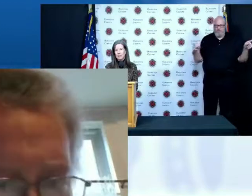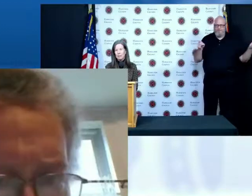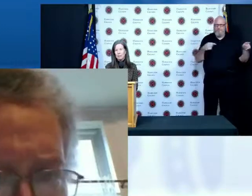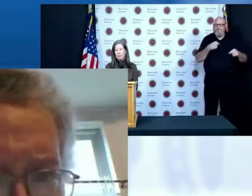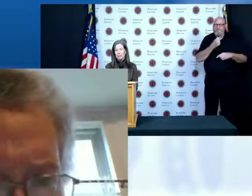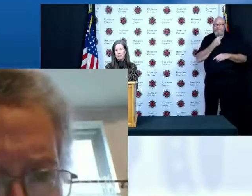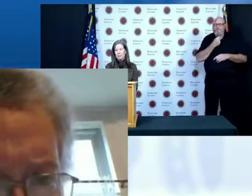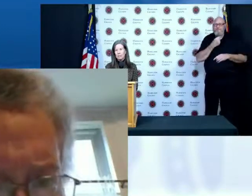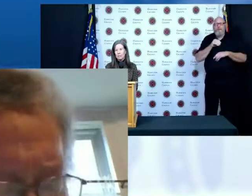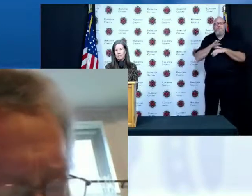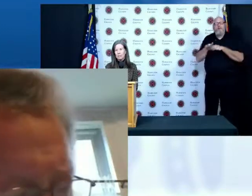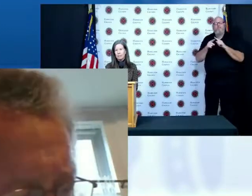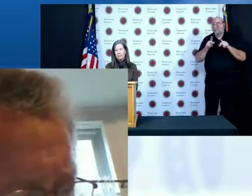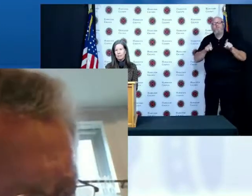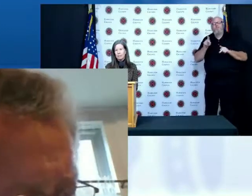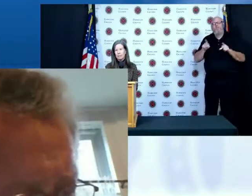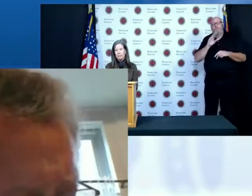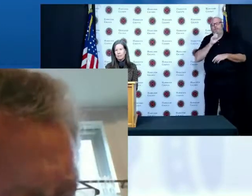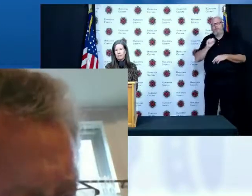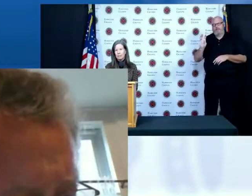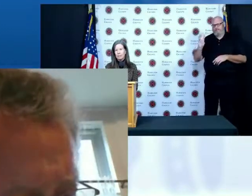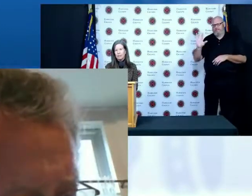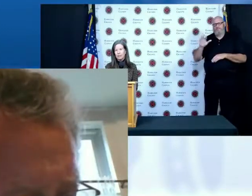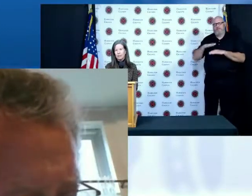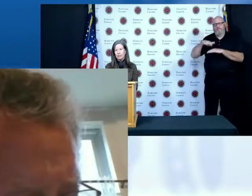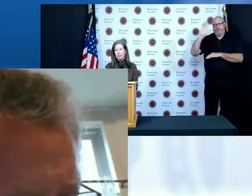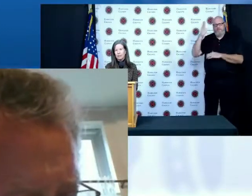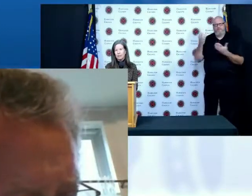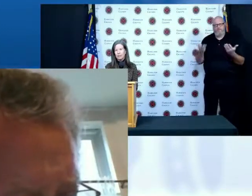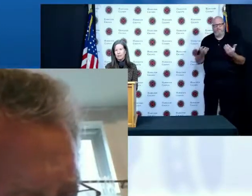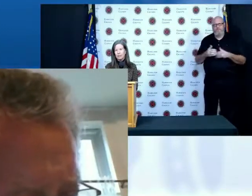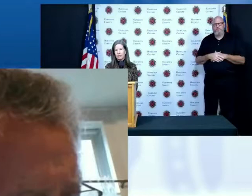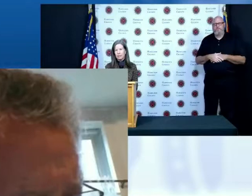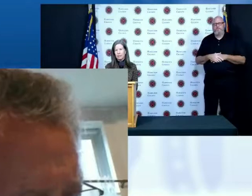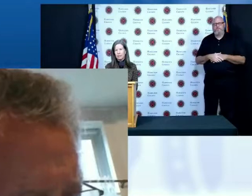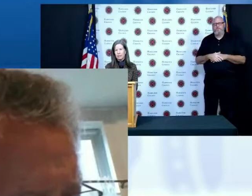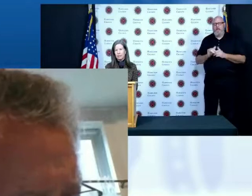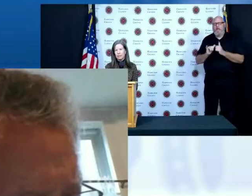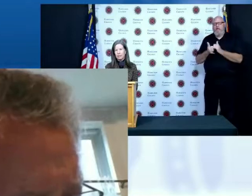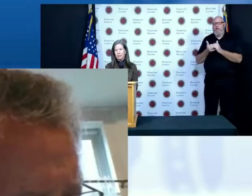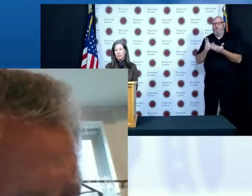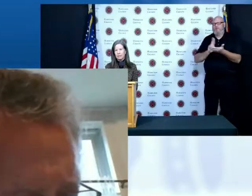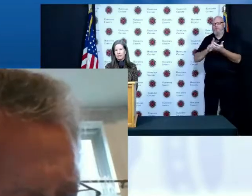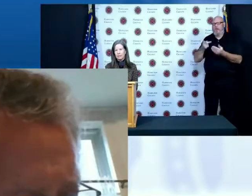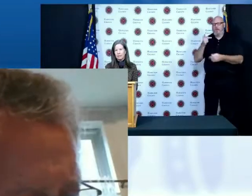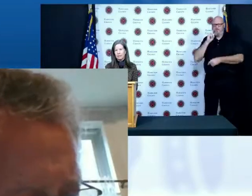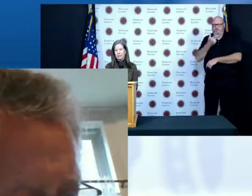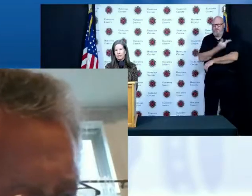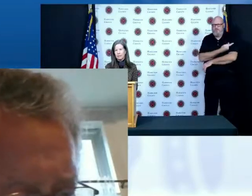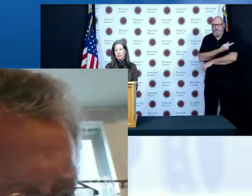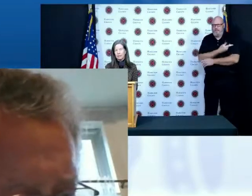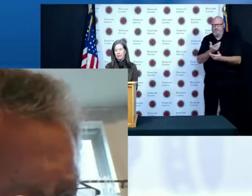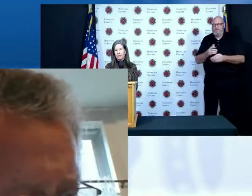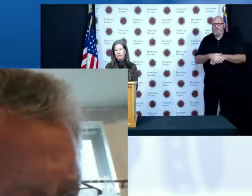to sign up for the vaccine and does it appear to you that we will go through winter and most of the